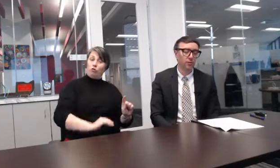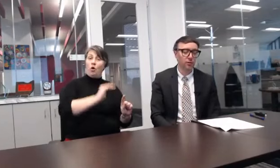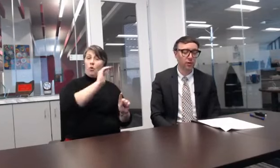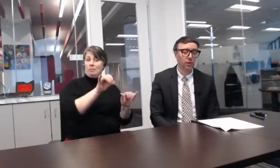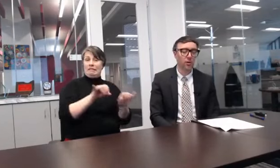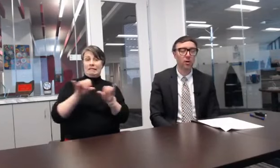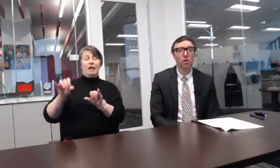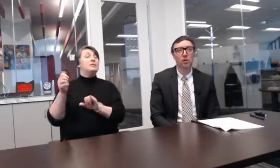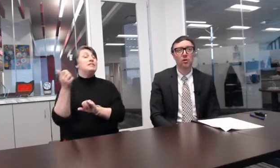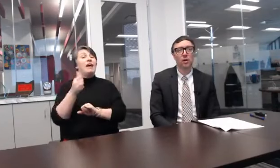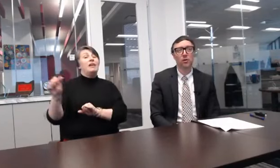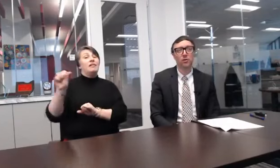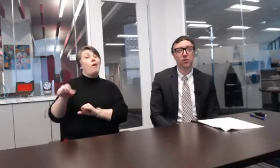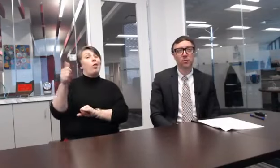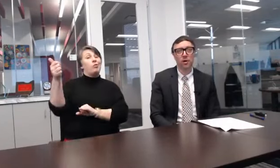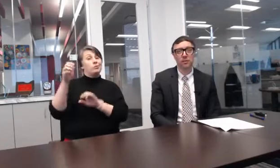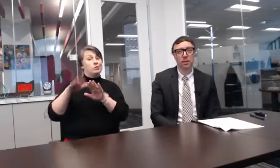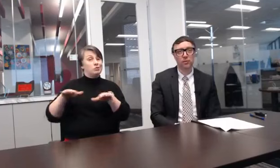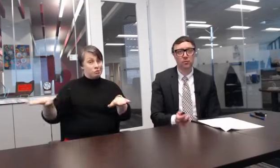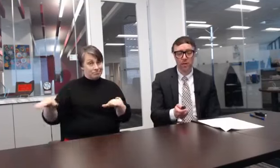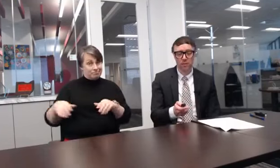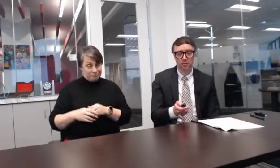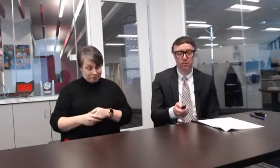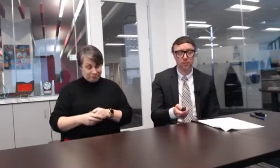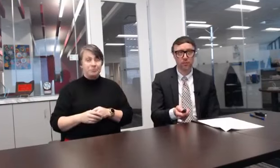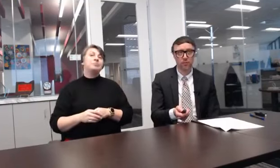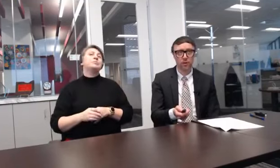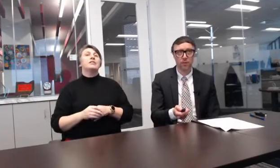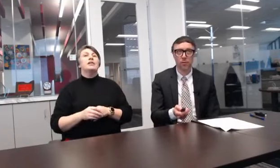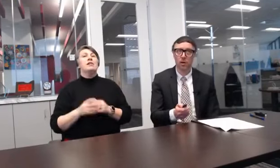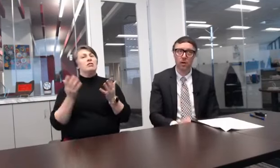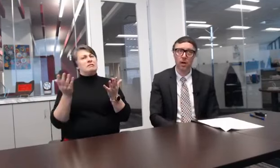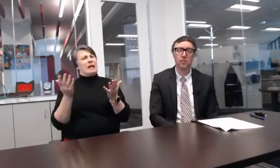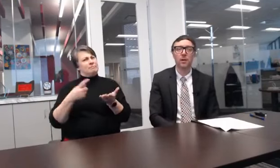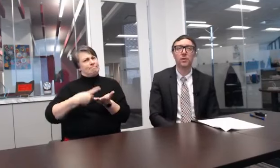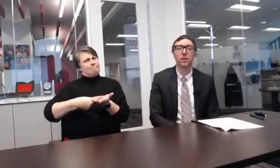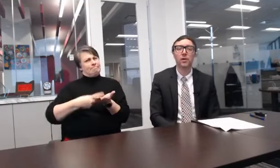So due process rights, very important concept.